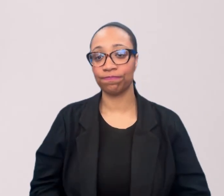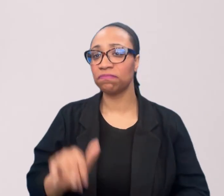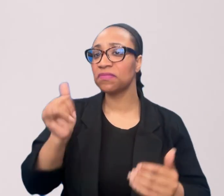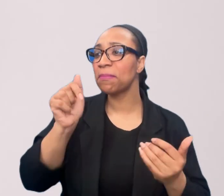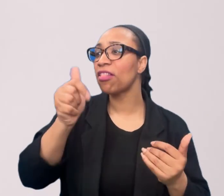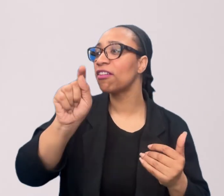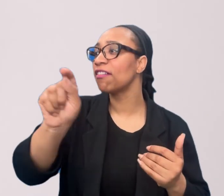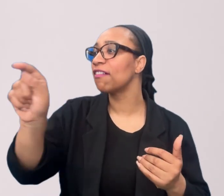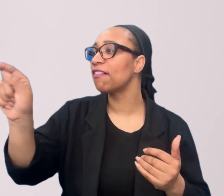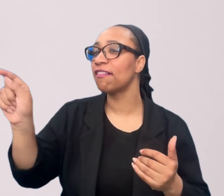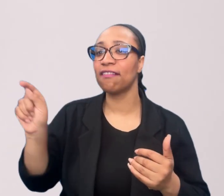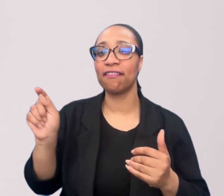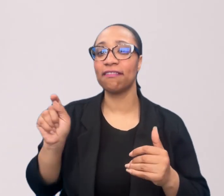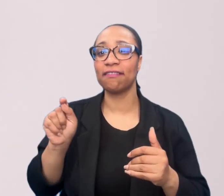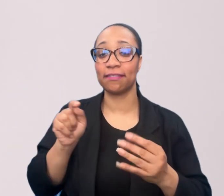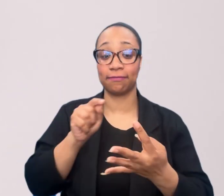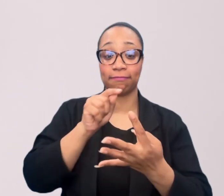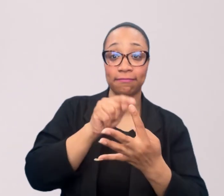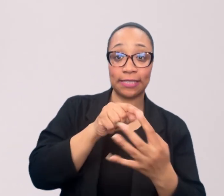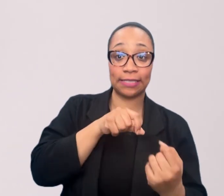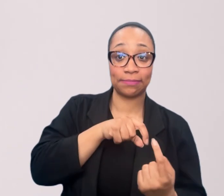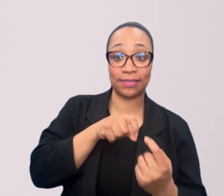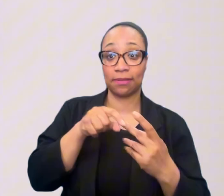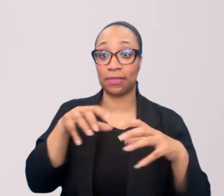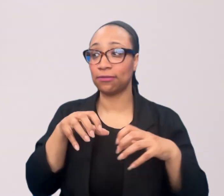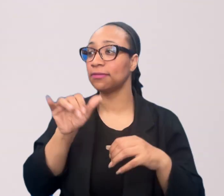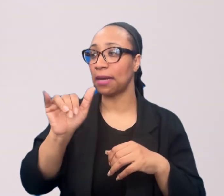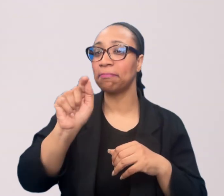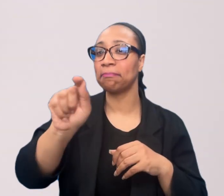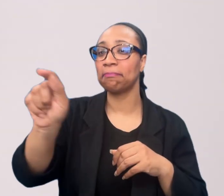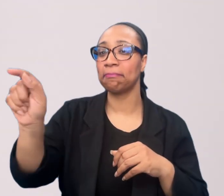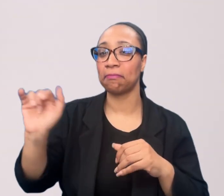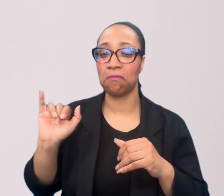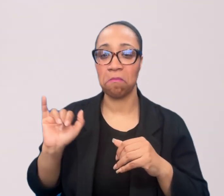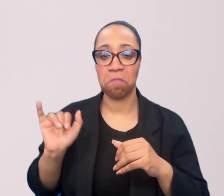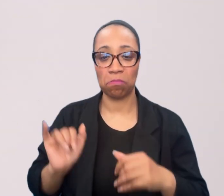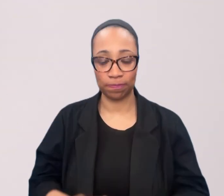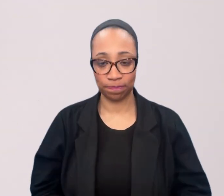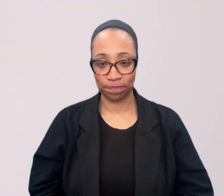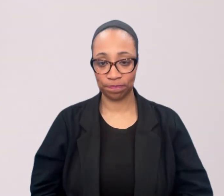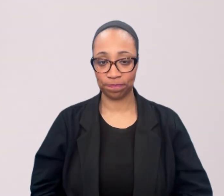thing you do there is change between your levels of 1 and 9 to see what's most comfortable for you